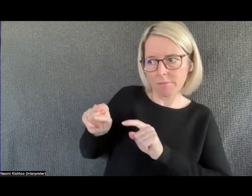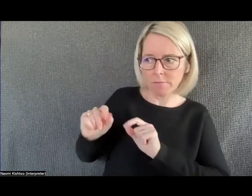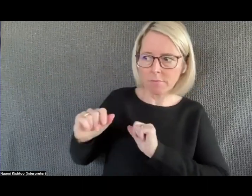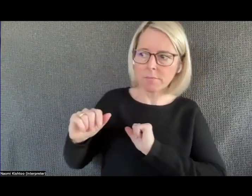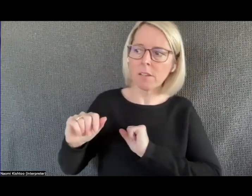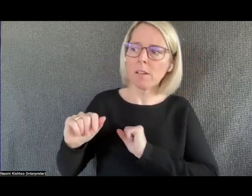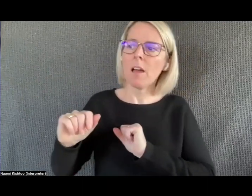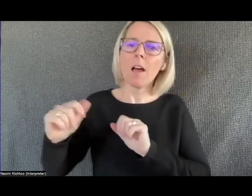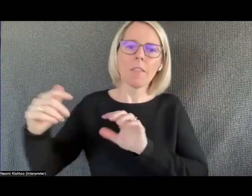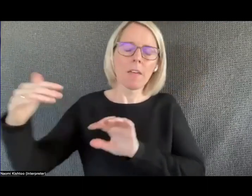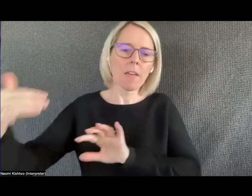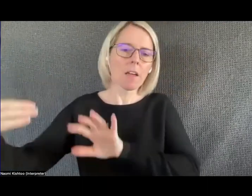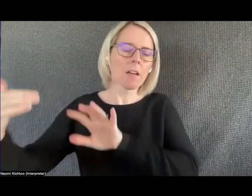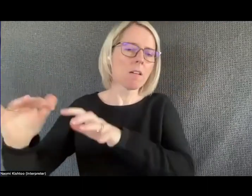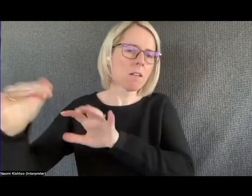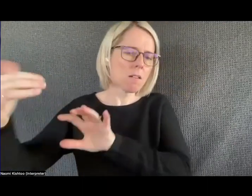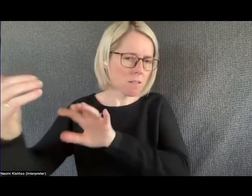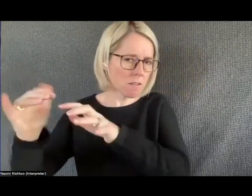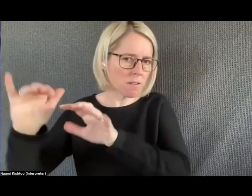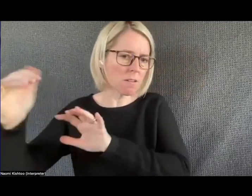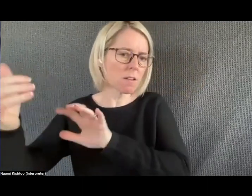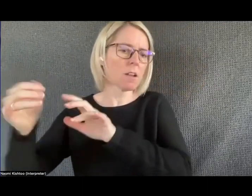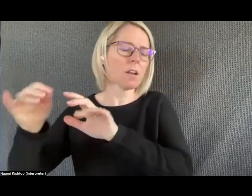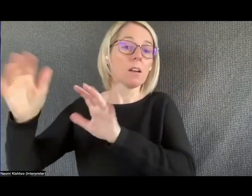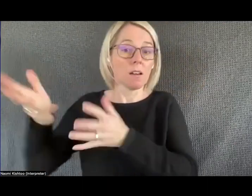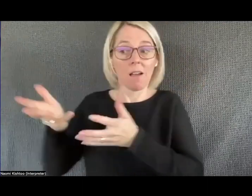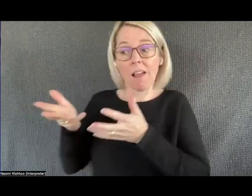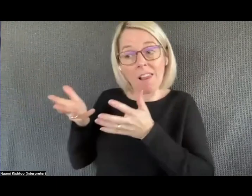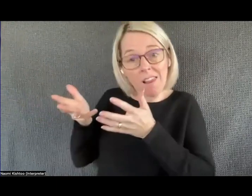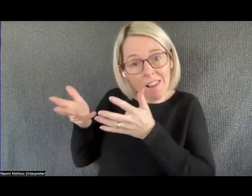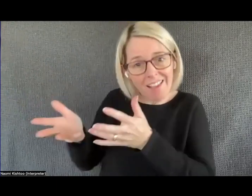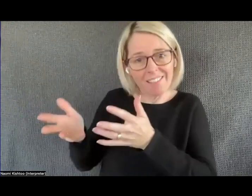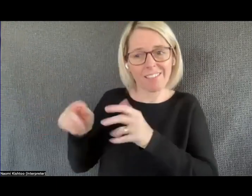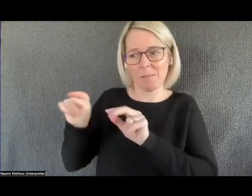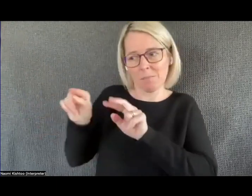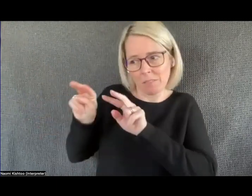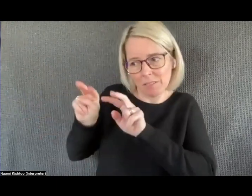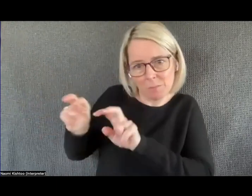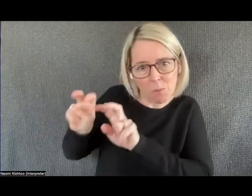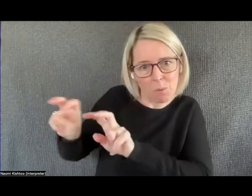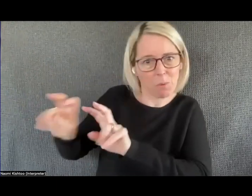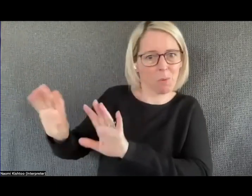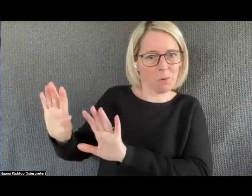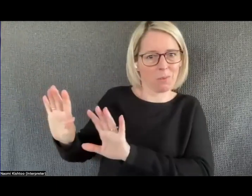to learn about, but just because the agenda has changed because they have set the agenda, that’s